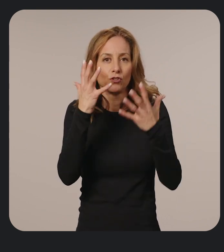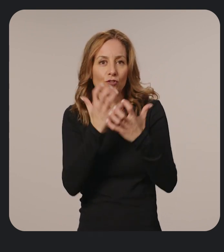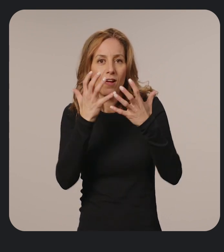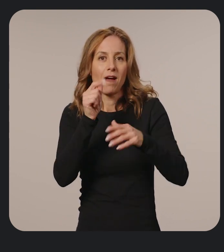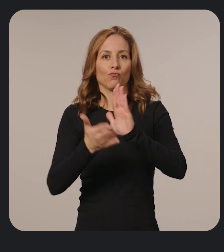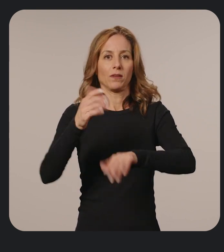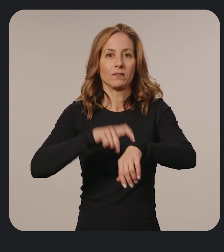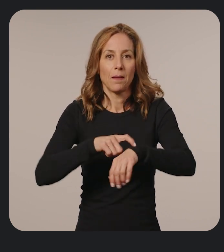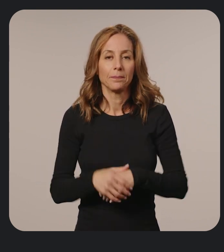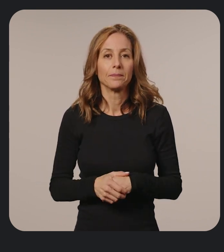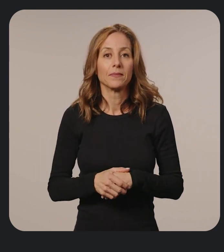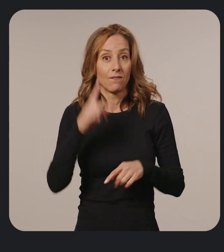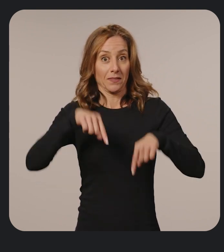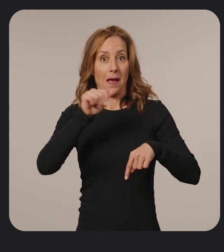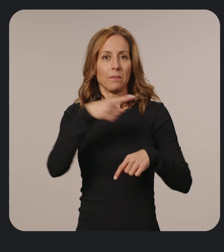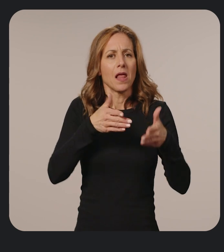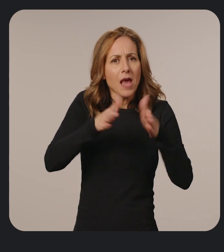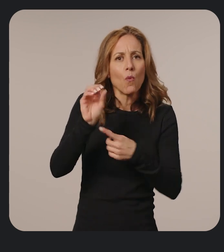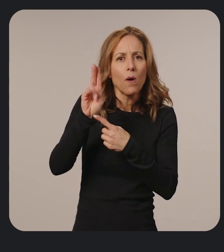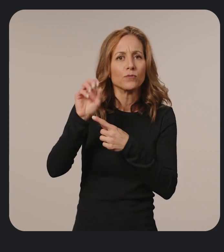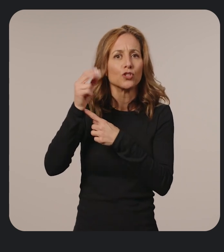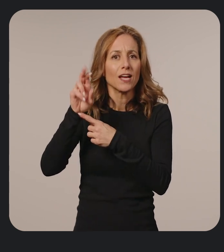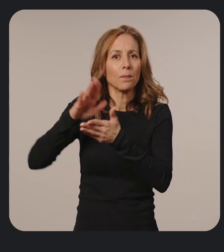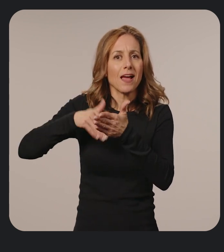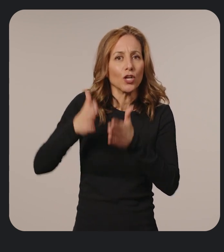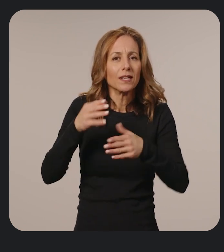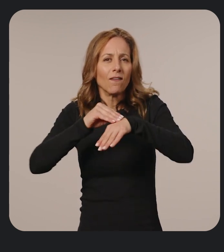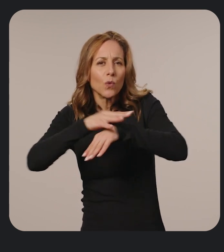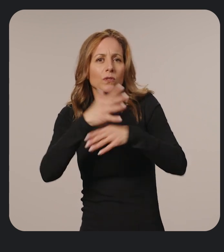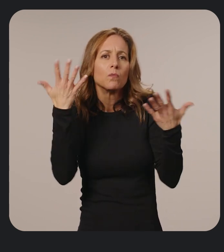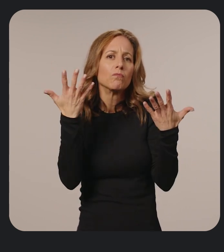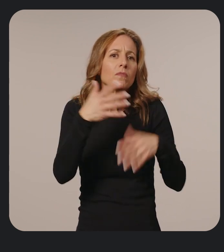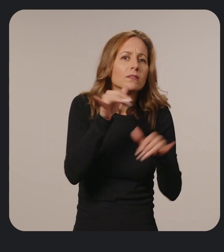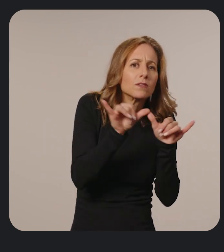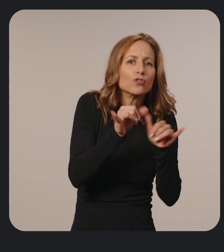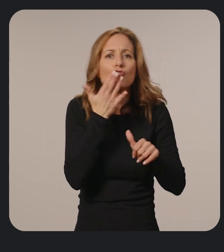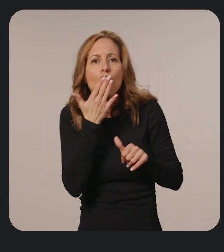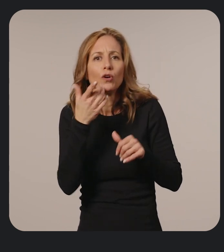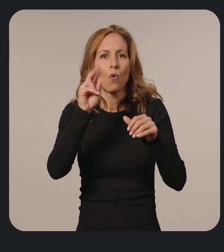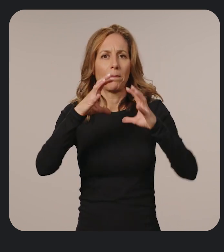of the shader at runtime. For this app, they allow OrbShaderPainter to influence what size and color of orb